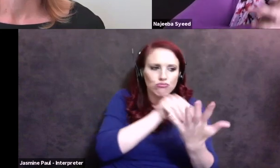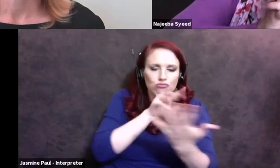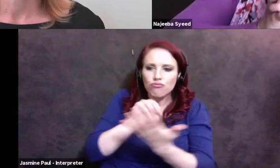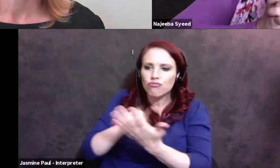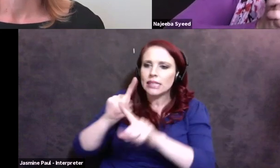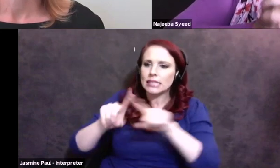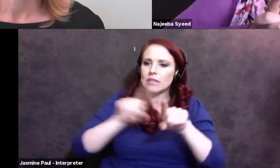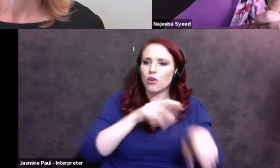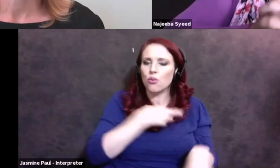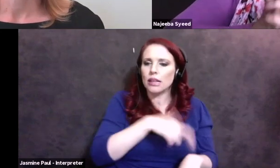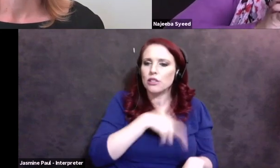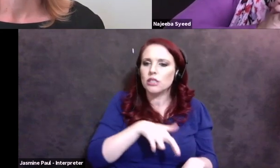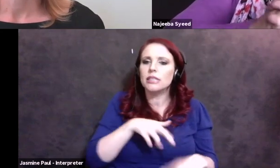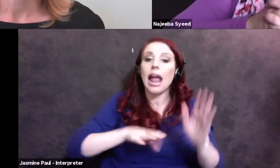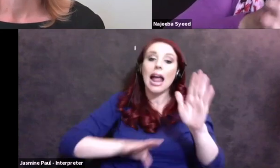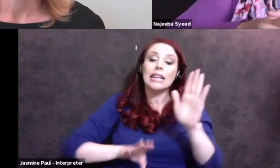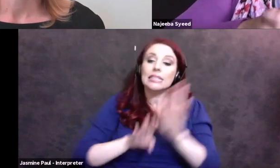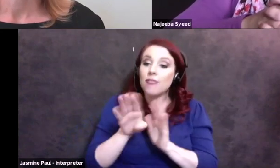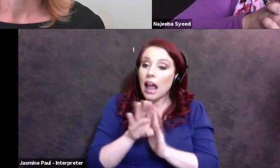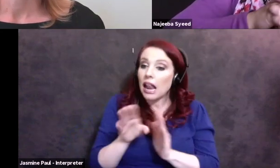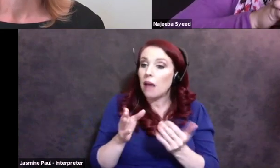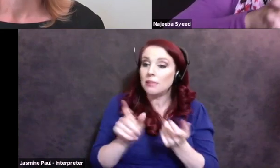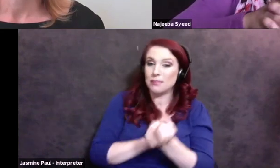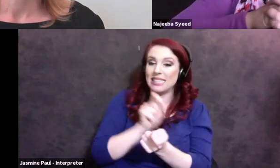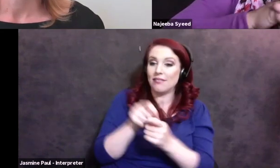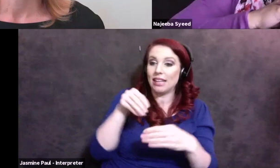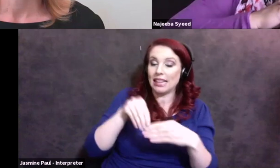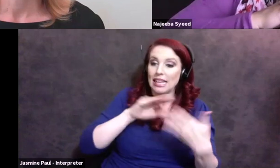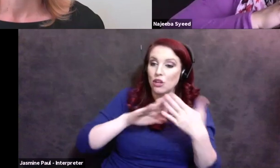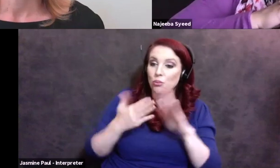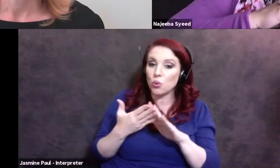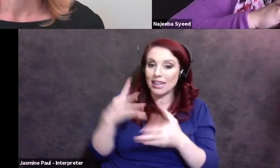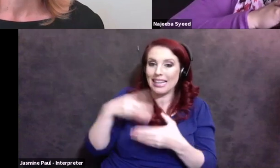religious literacy particularly in the communities that are present in your workplace because